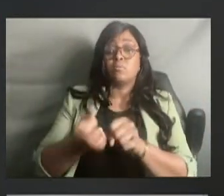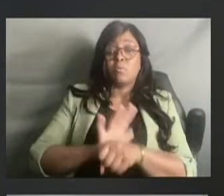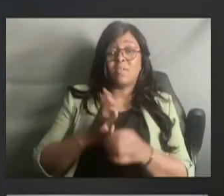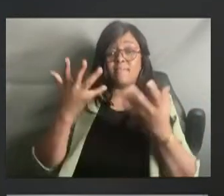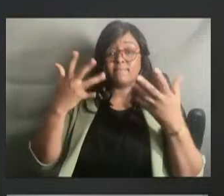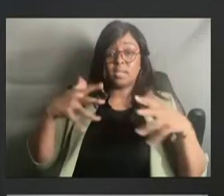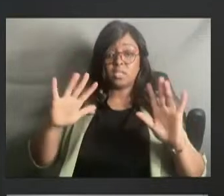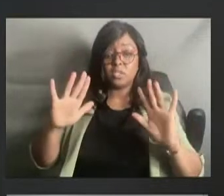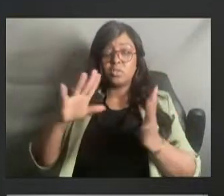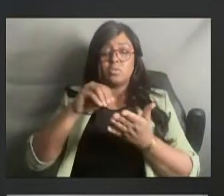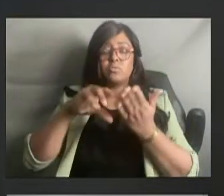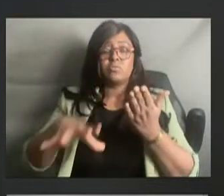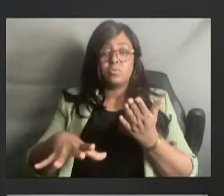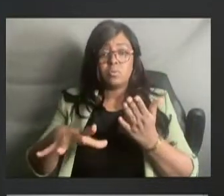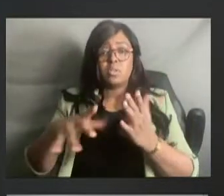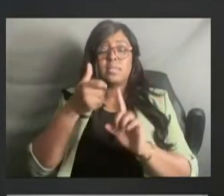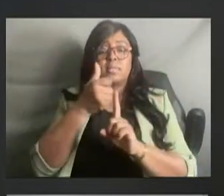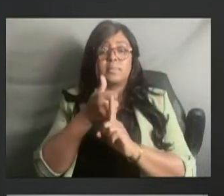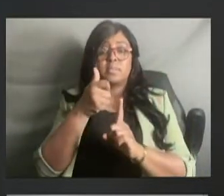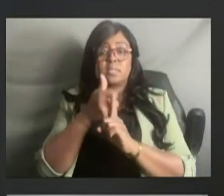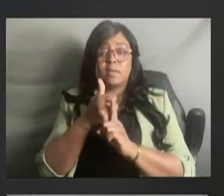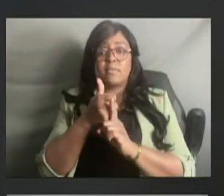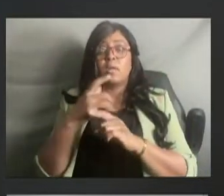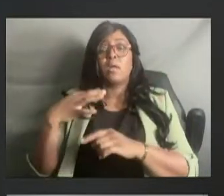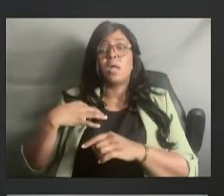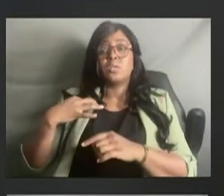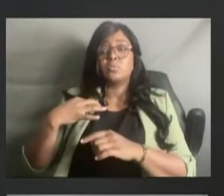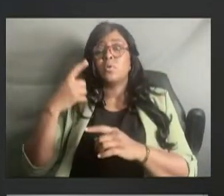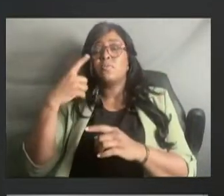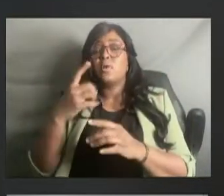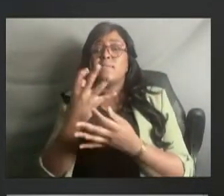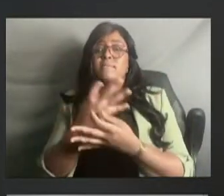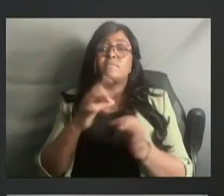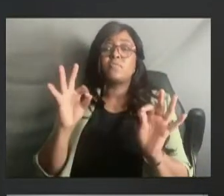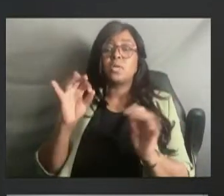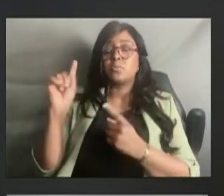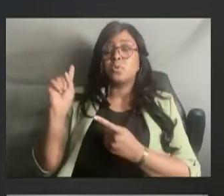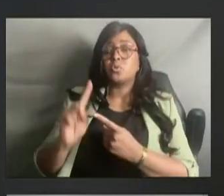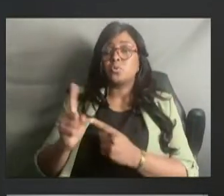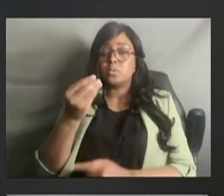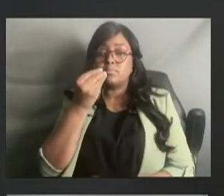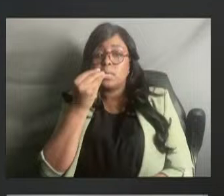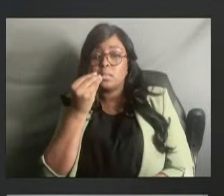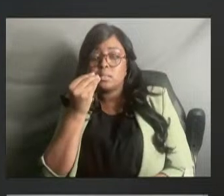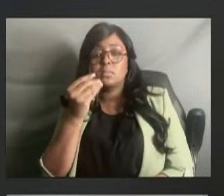dramatically in the last three years is coming out of the